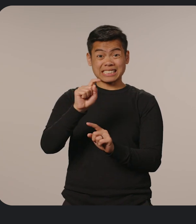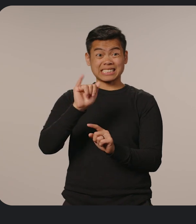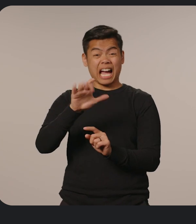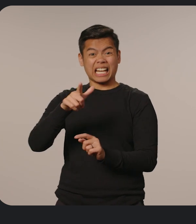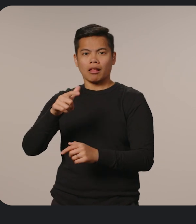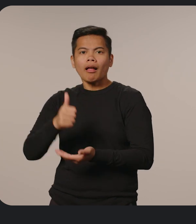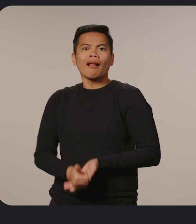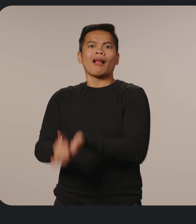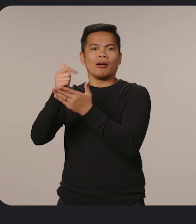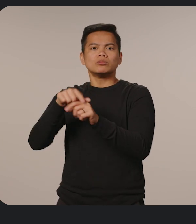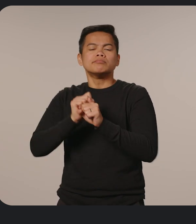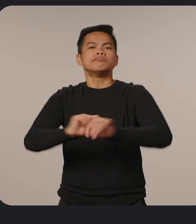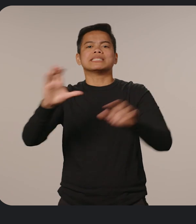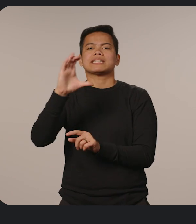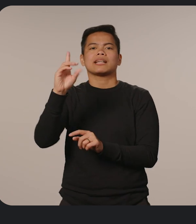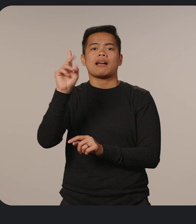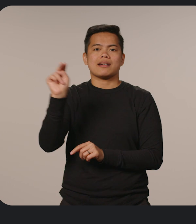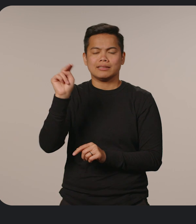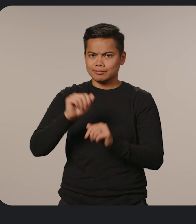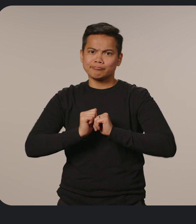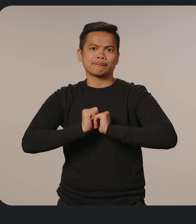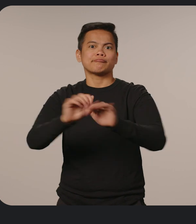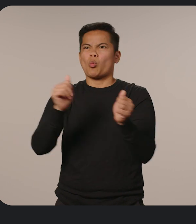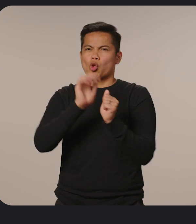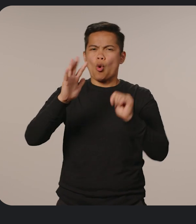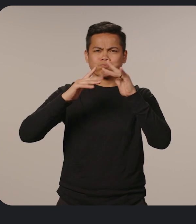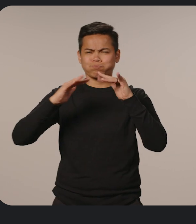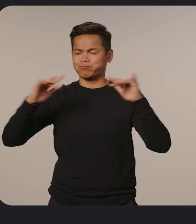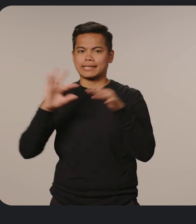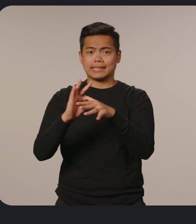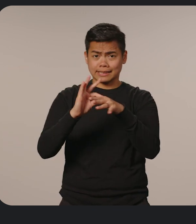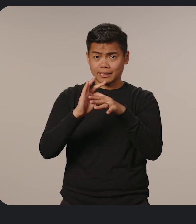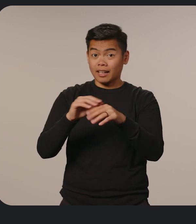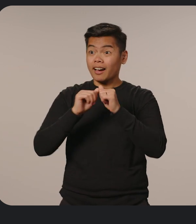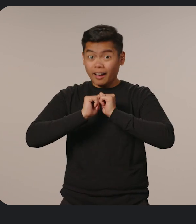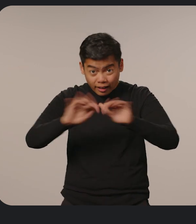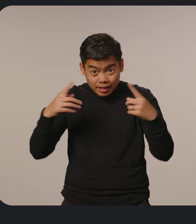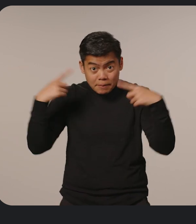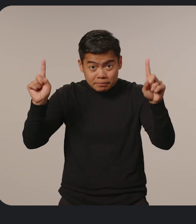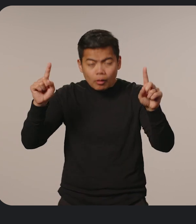also be sent to the CDN and deployed alongside your Dynamic content